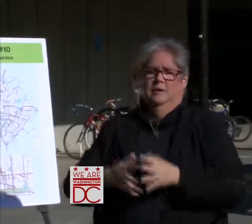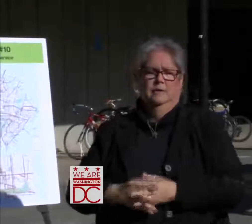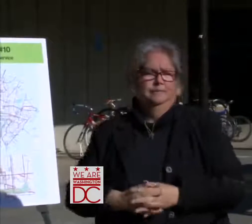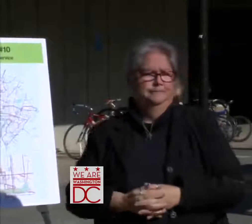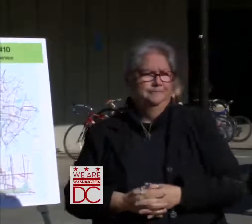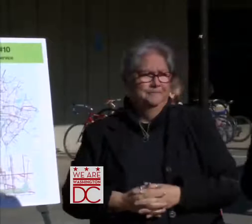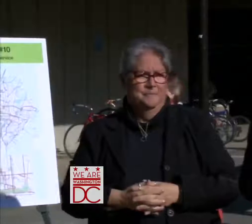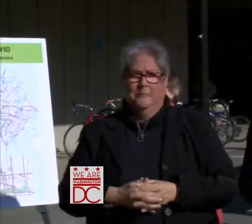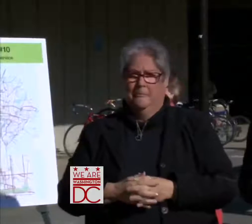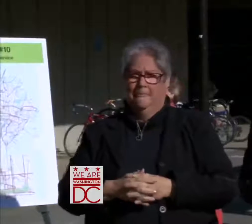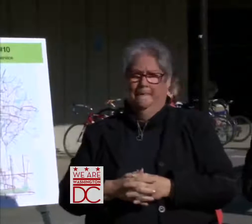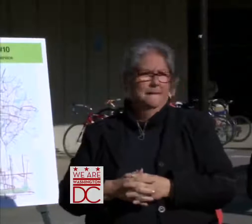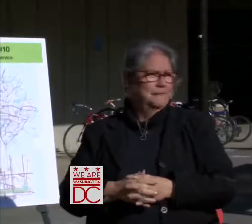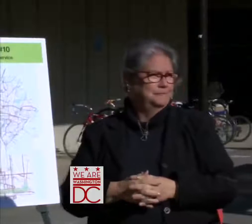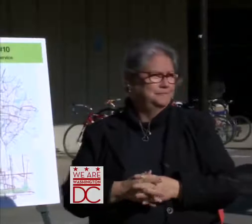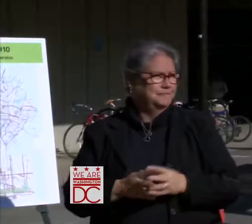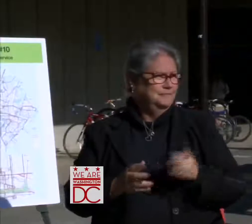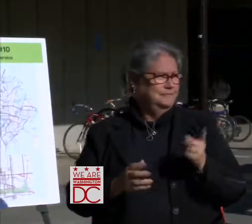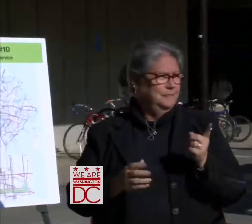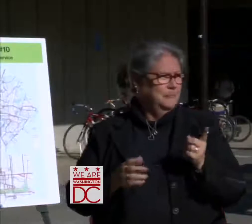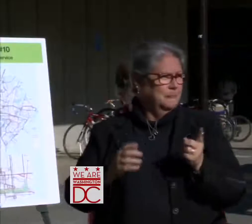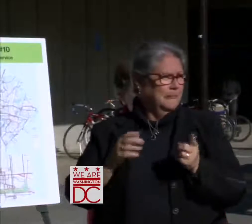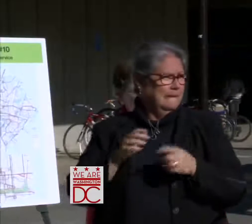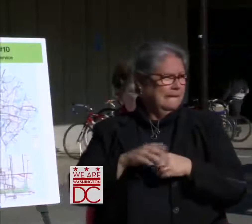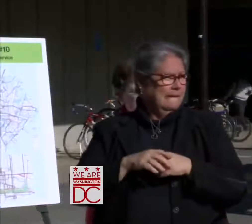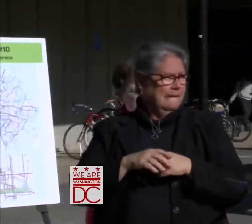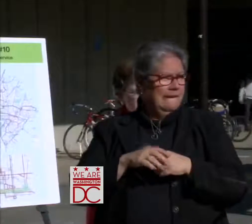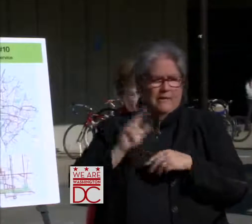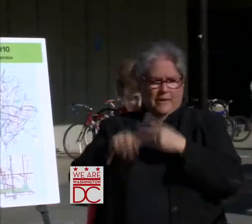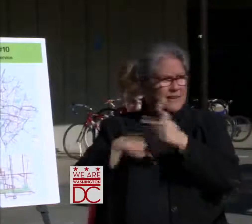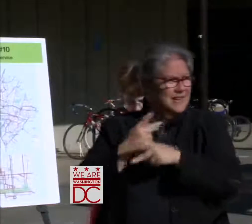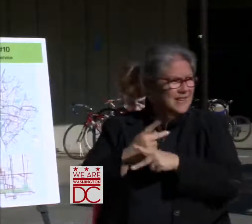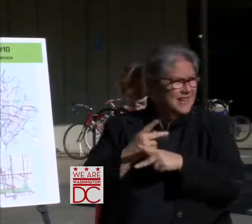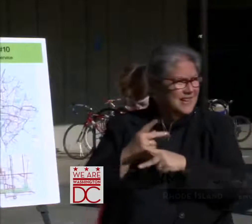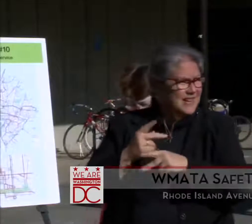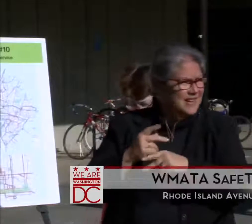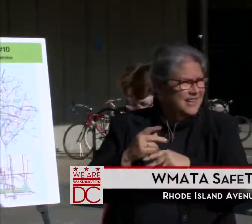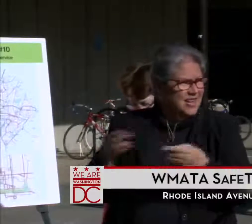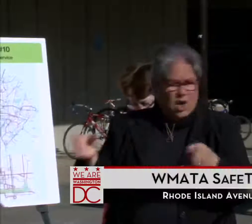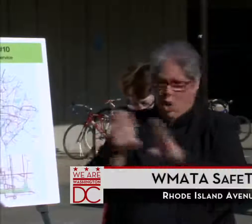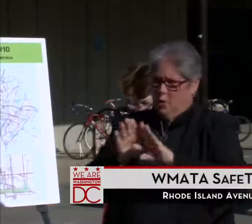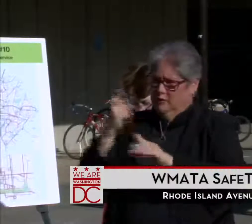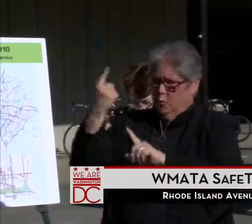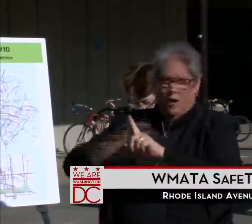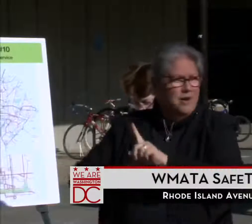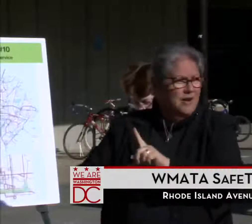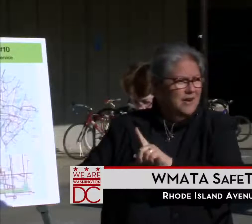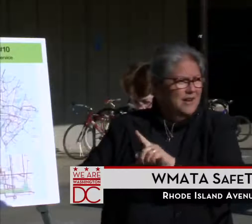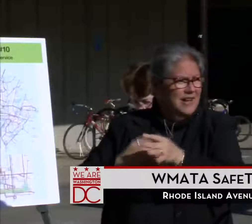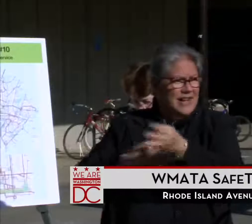I WILL BE DISCUSSING THAT NEXT WEEK.